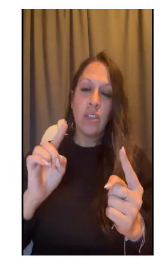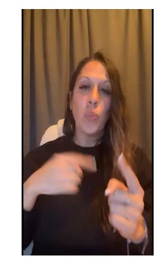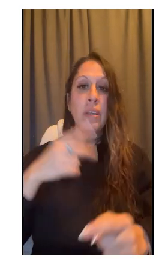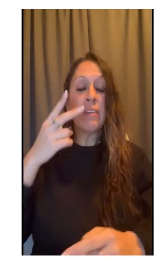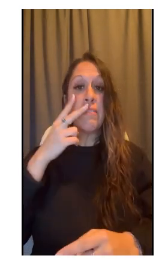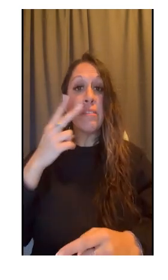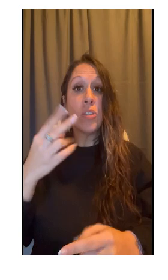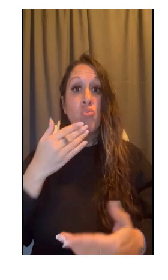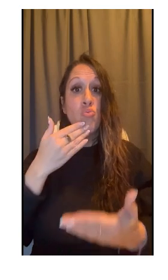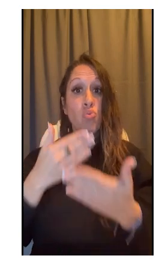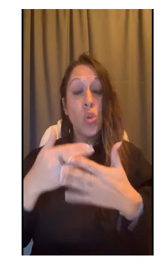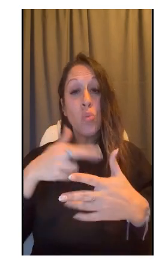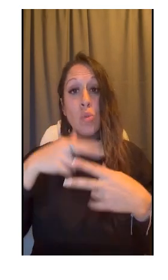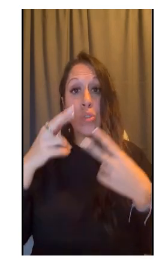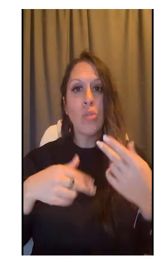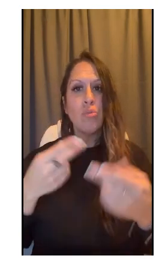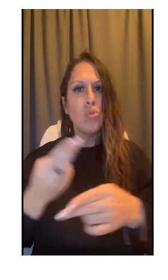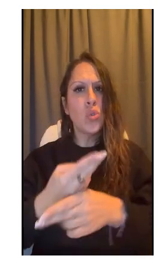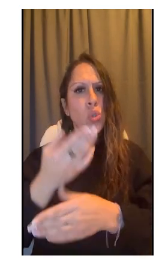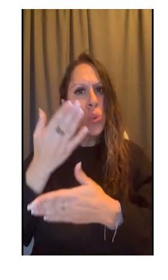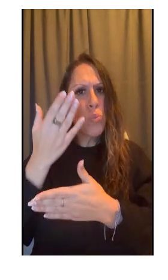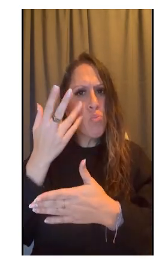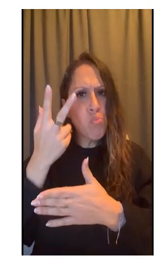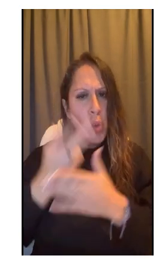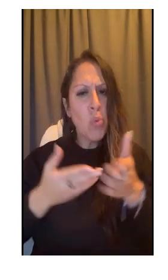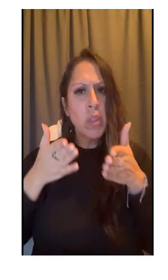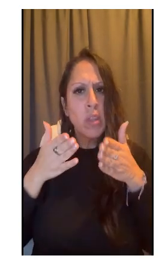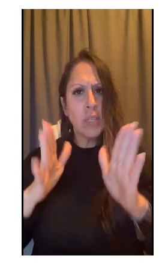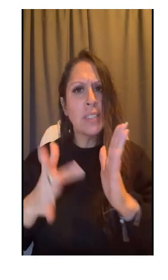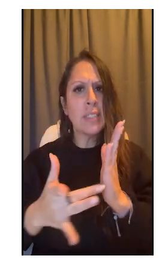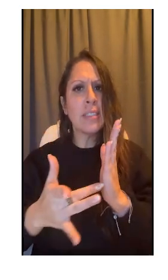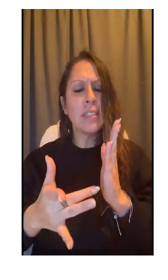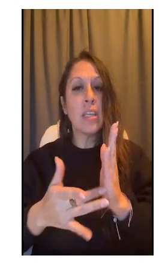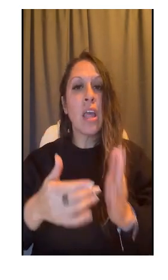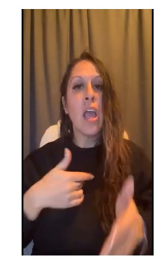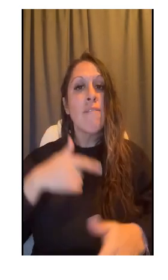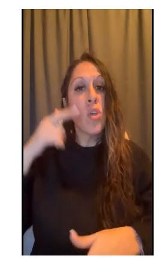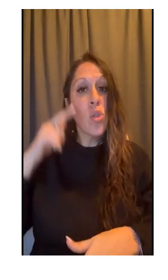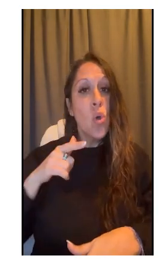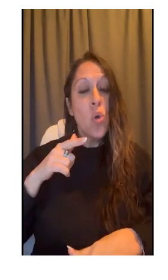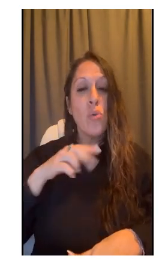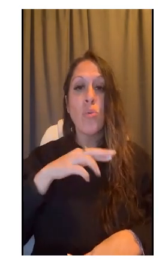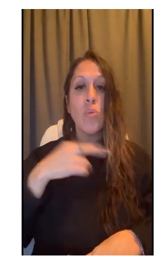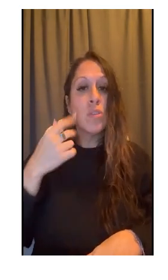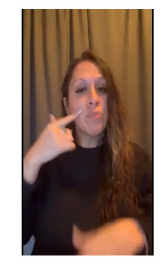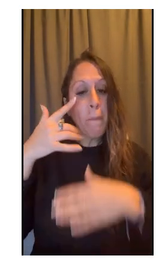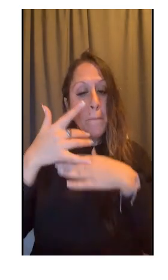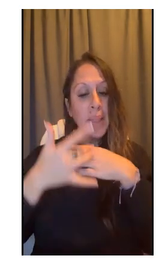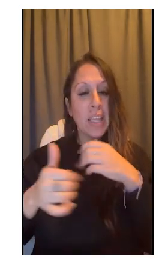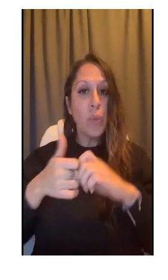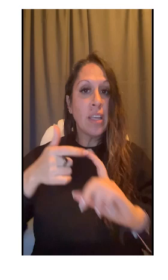and we have seen comparable outcomes using both techniques. There's a very low risk of bleeding with laser use